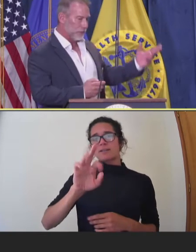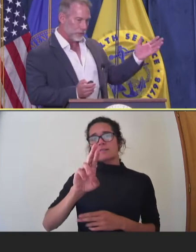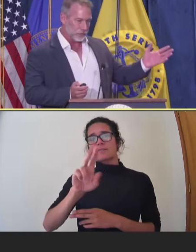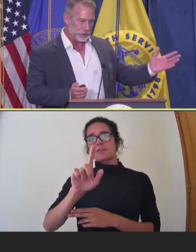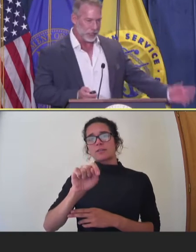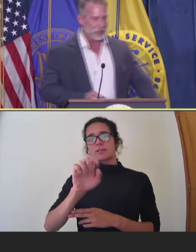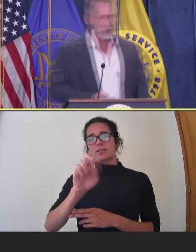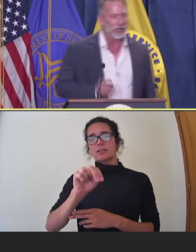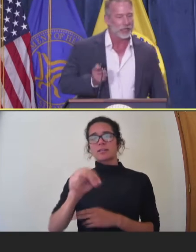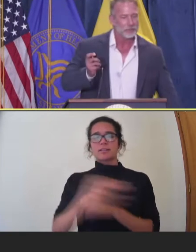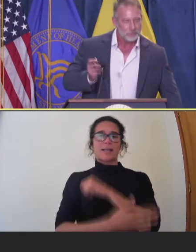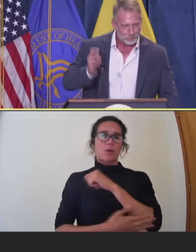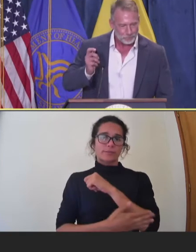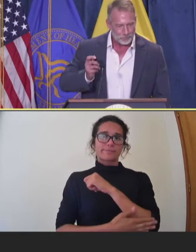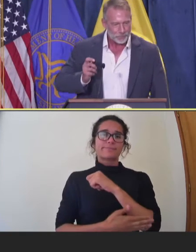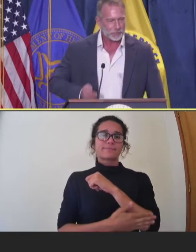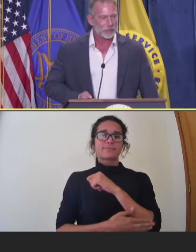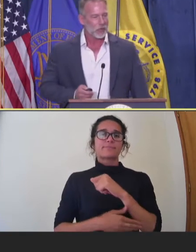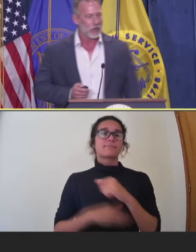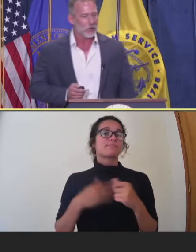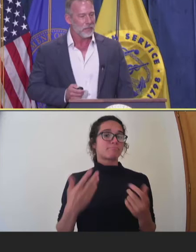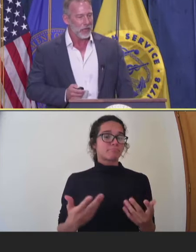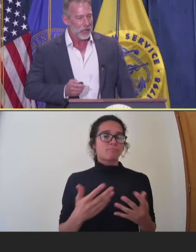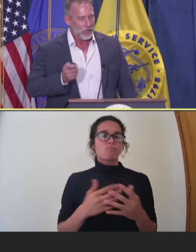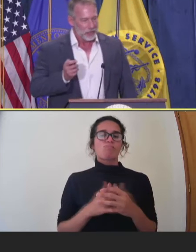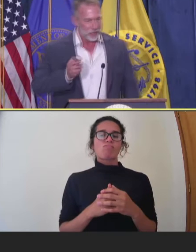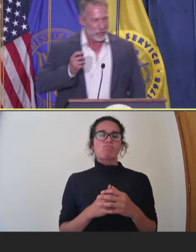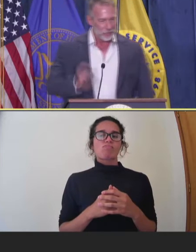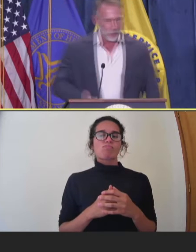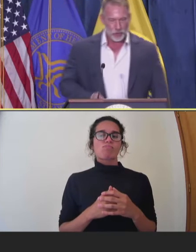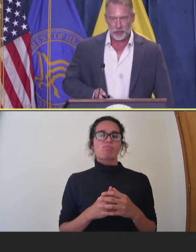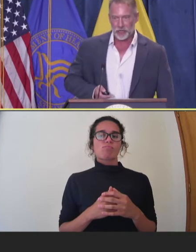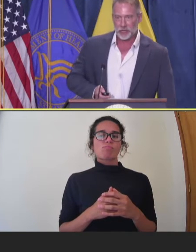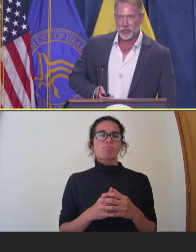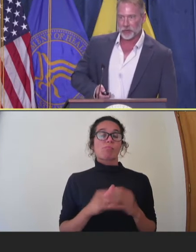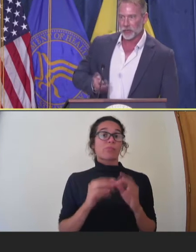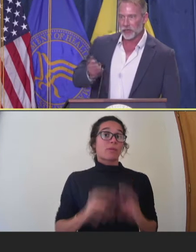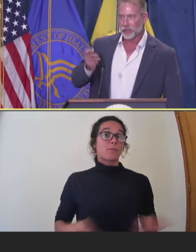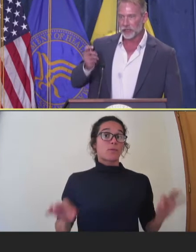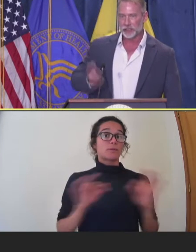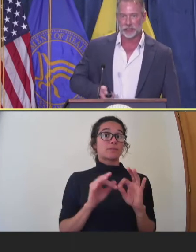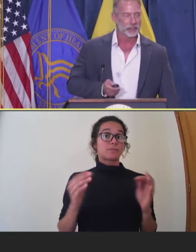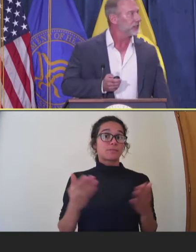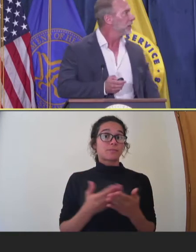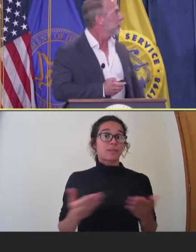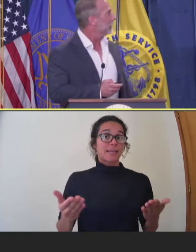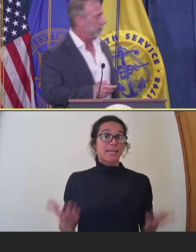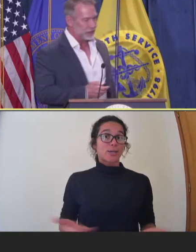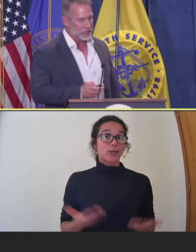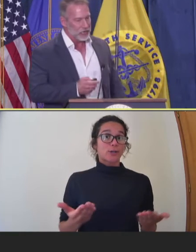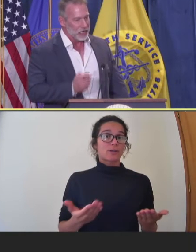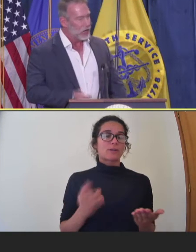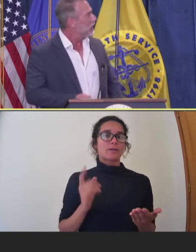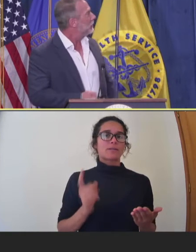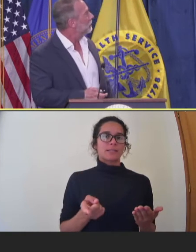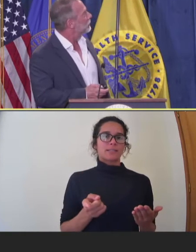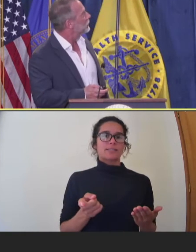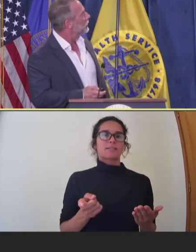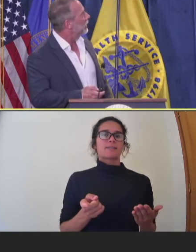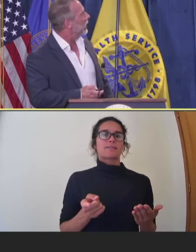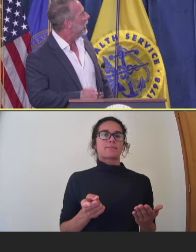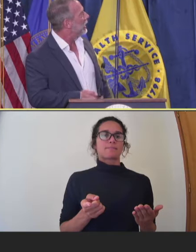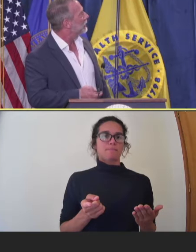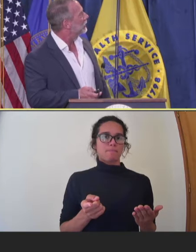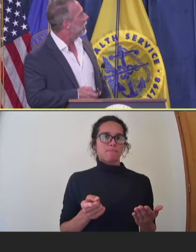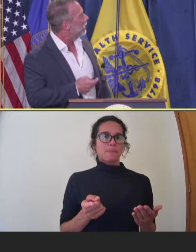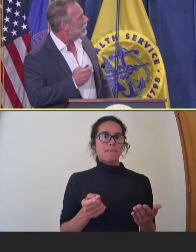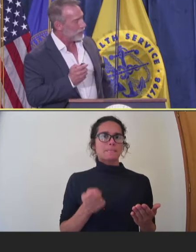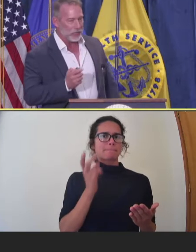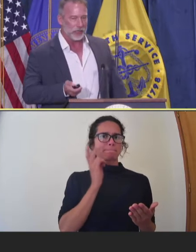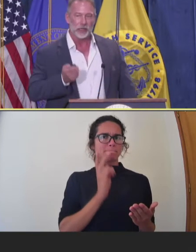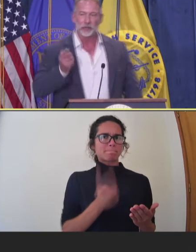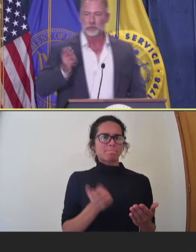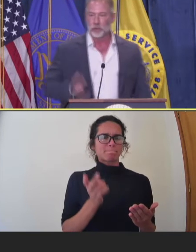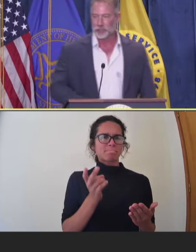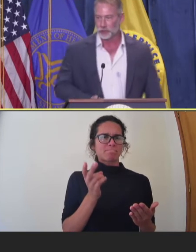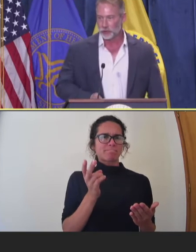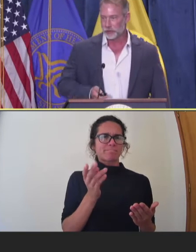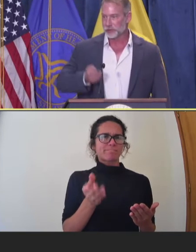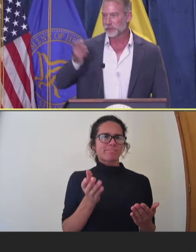there in Fulton County. And the important thing here is this, looking at the racial